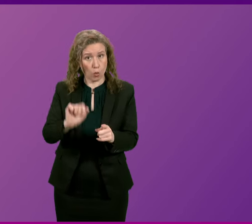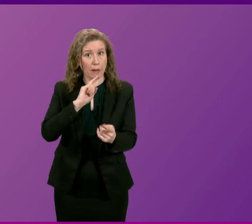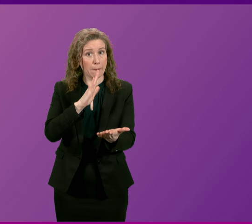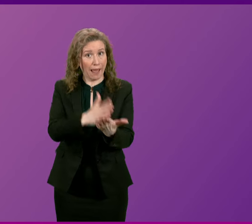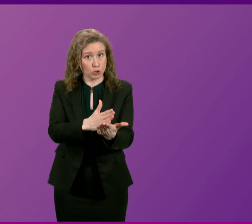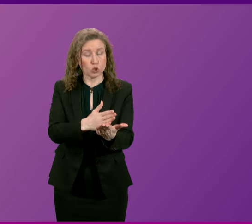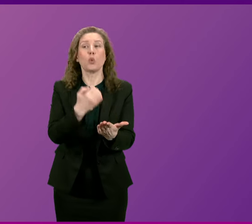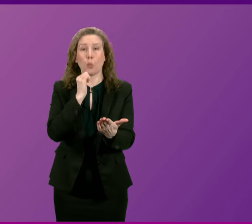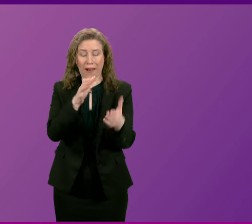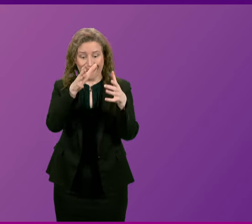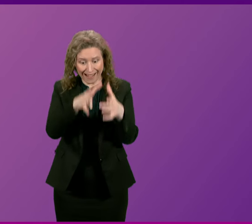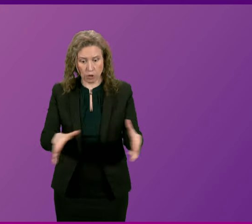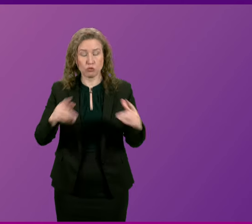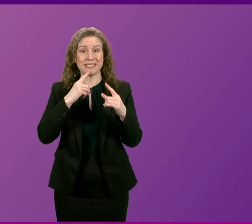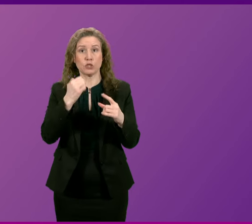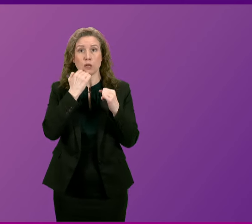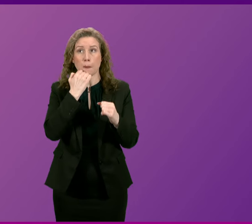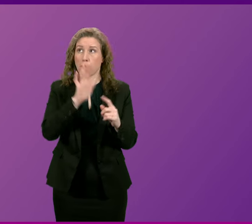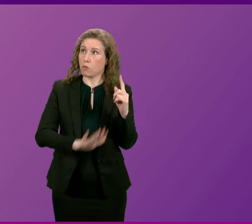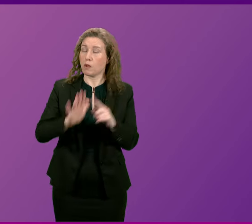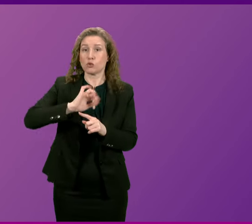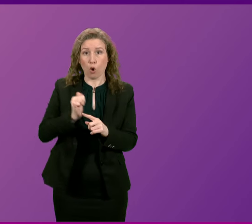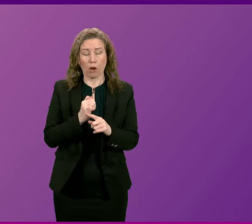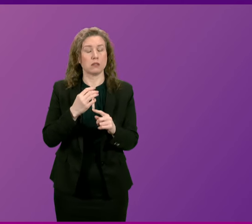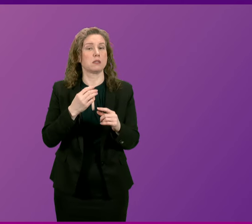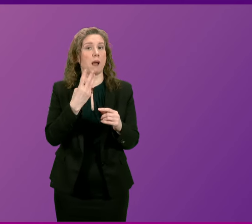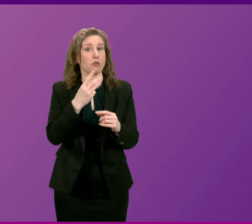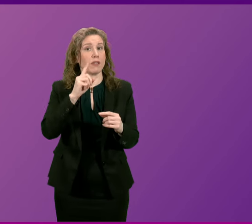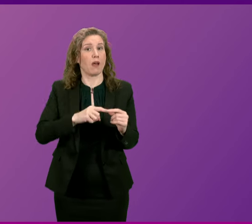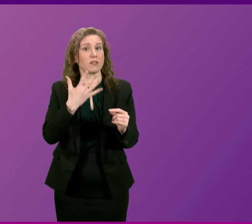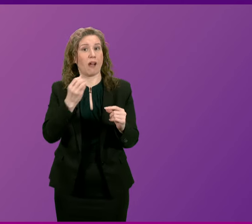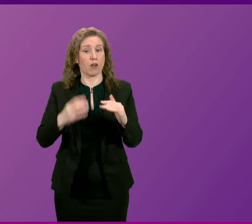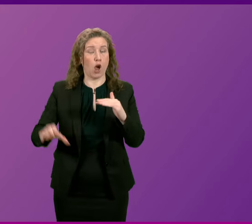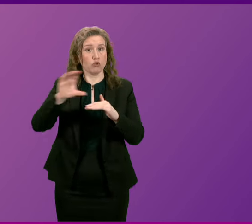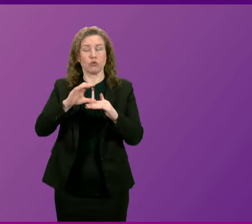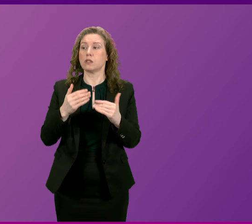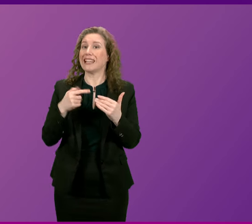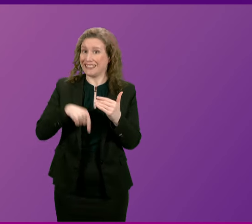to increase teacher numbers across Scotland by 3,500 in this parliamentary session, or